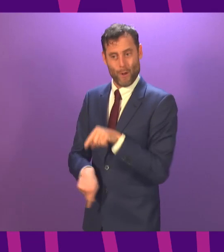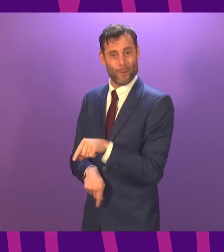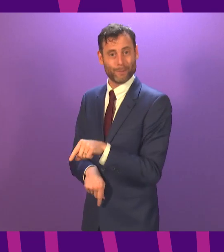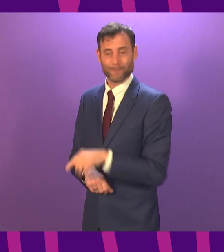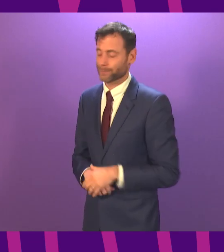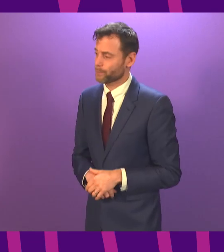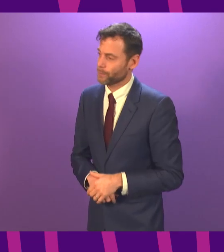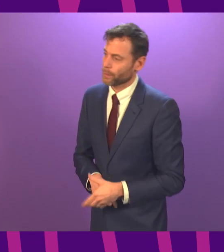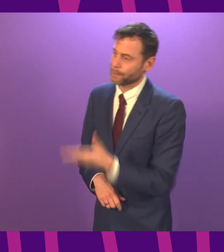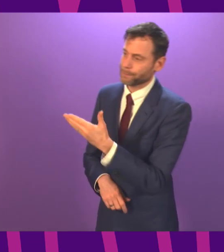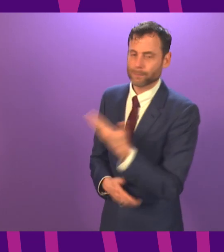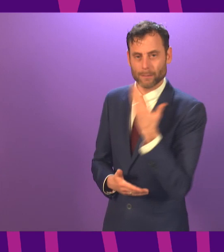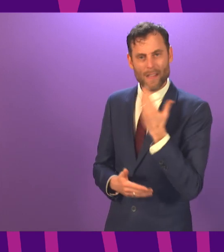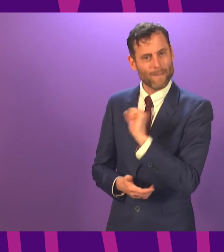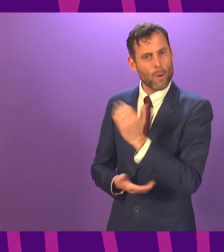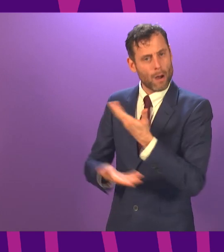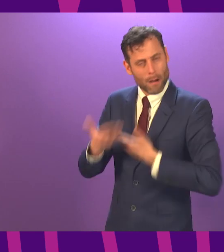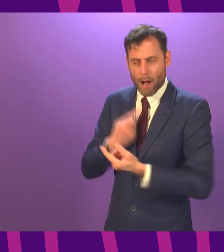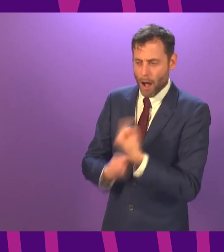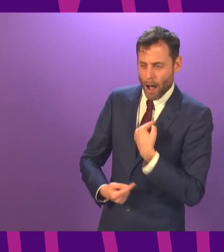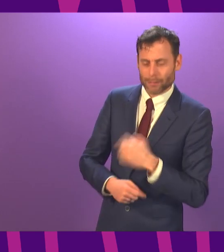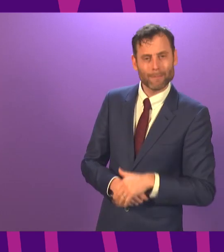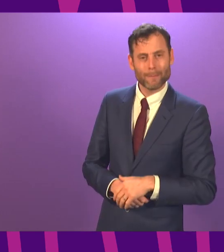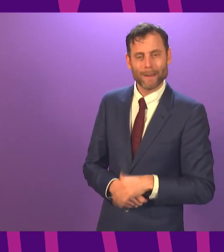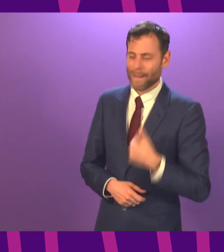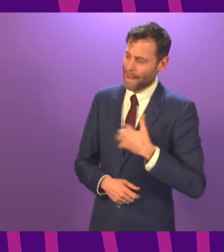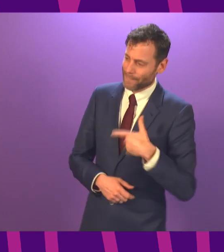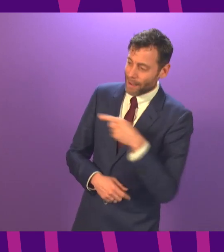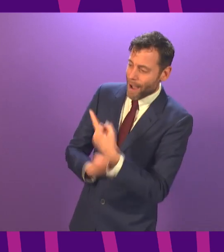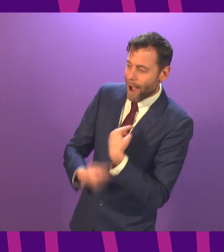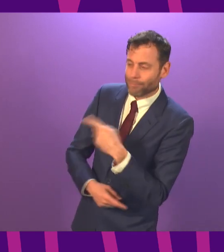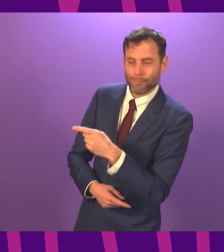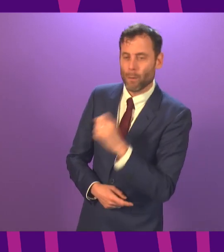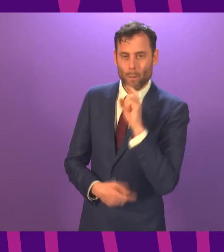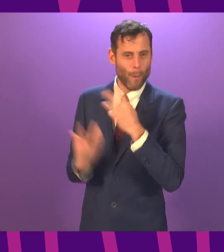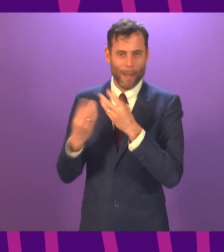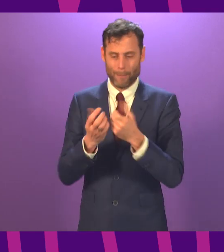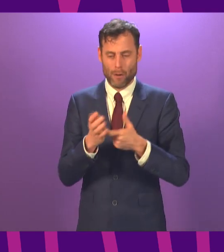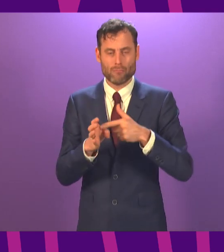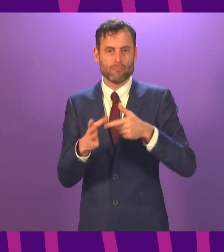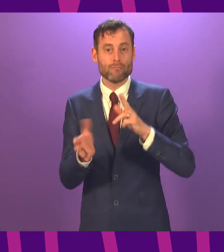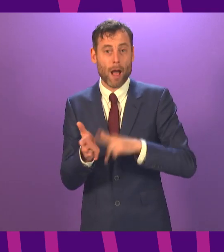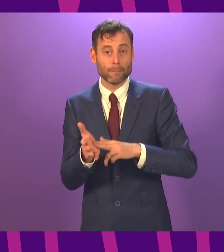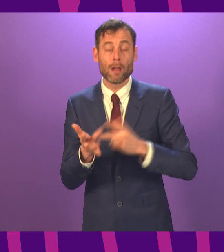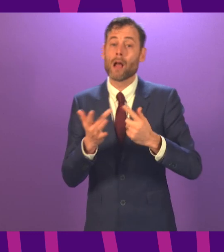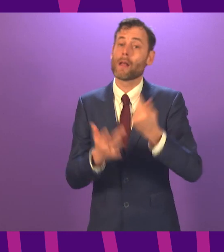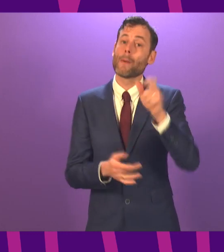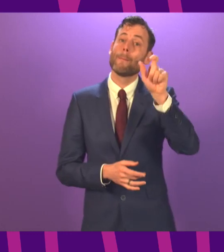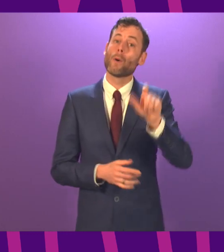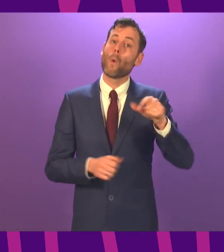Ruth Davidson: I thank the First Minister for that answer, but I am not sure that it will be enough for Ryan. I am not sure that it will be enough for the Edinburgh shop owner who writes saying,